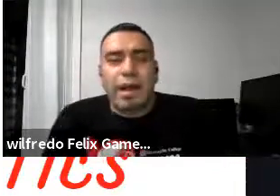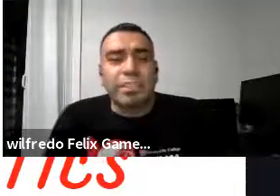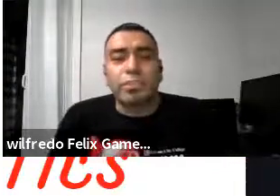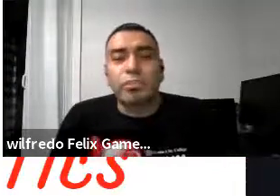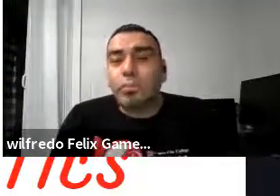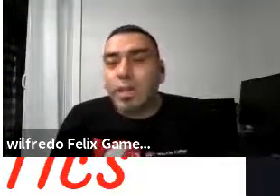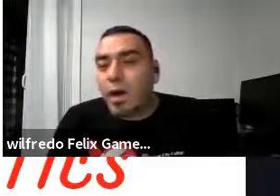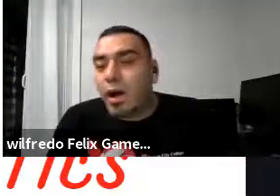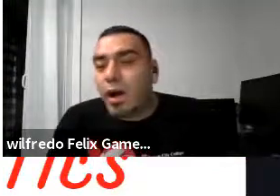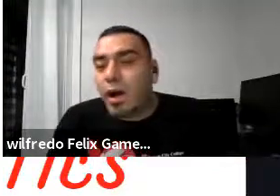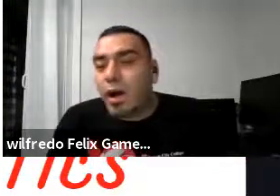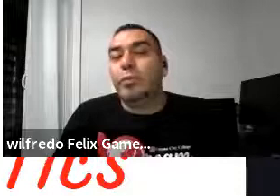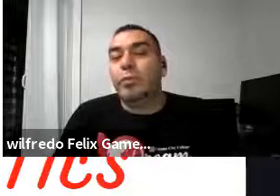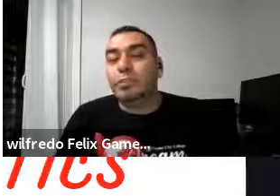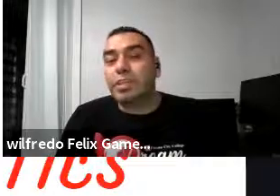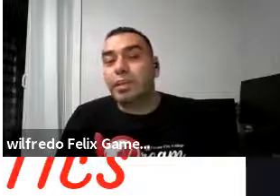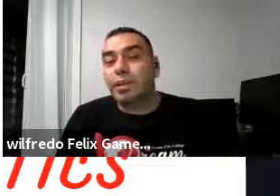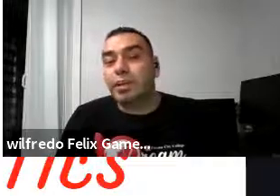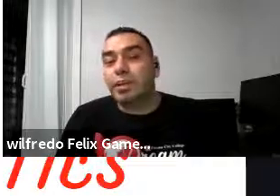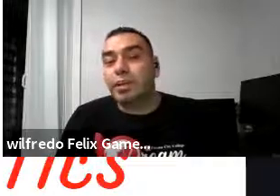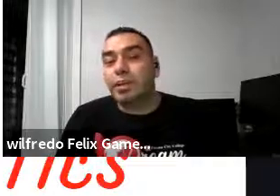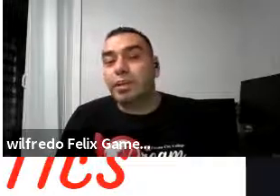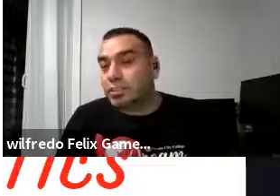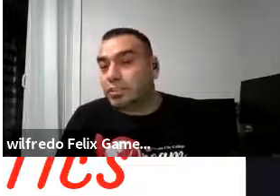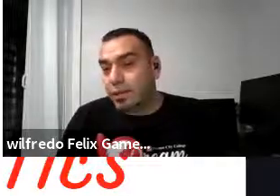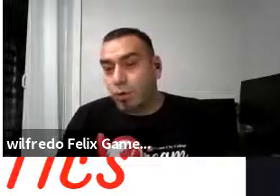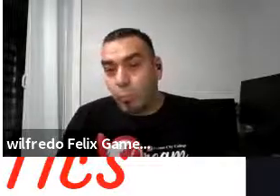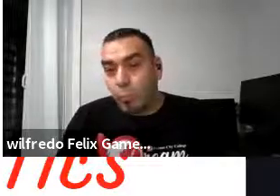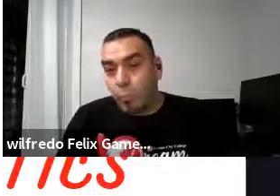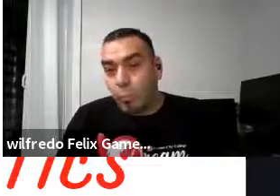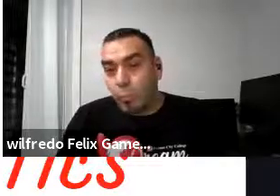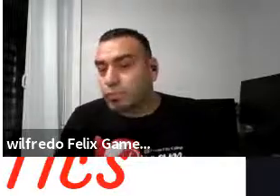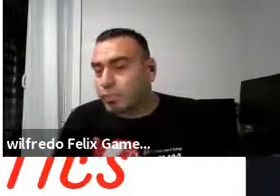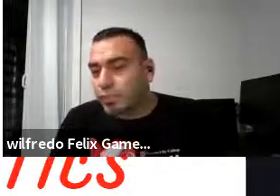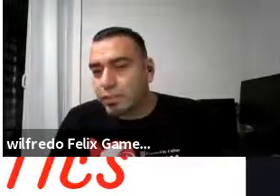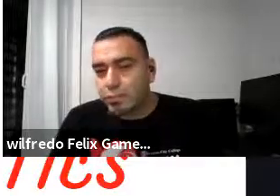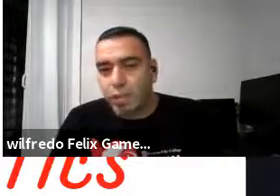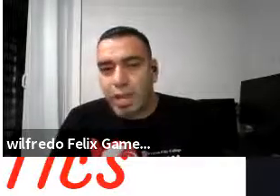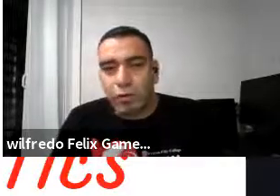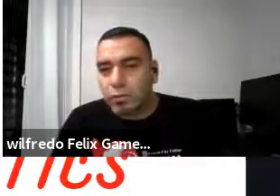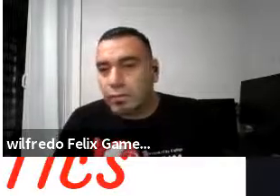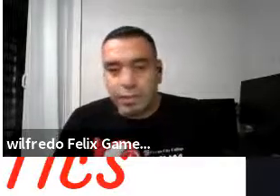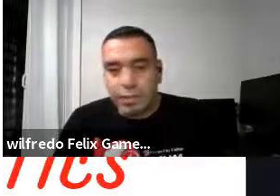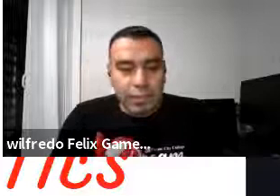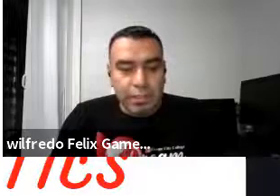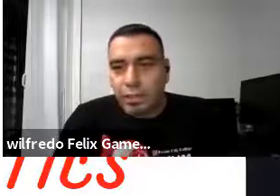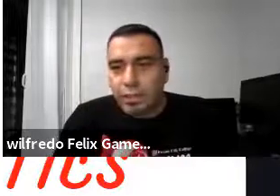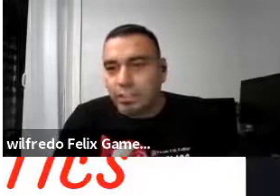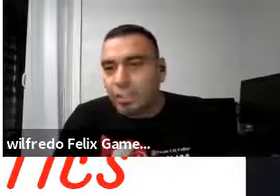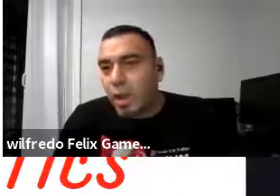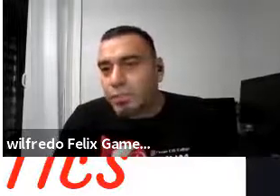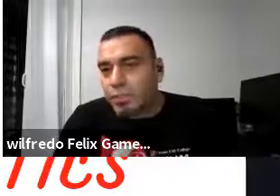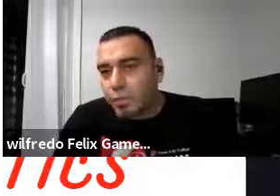Okay, I just wanted to do a little bit about how the Dream Center has become since their opening in 2015. Until now. So and these are